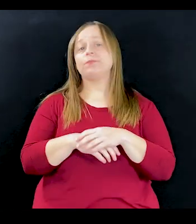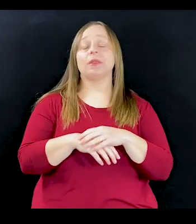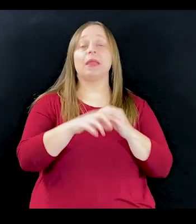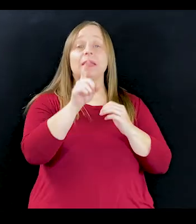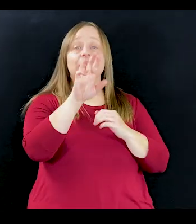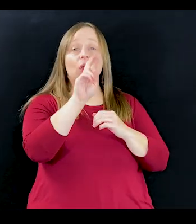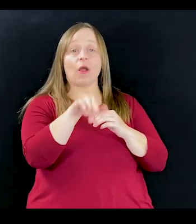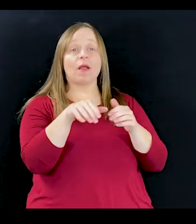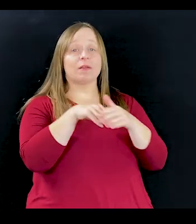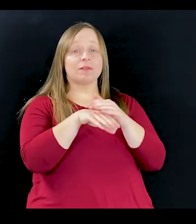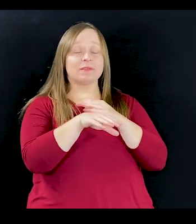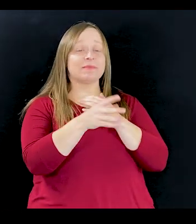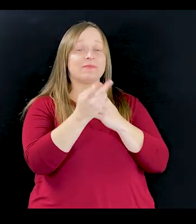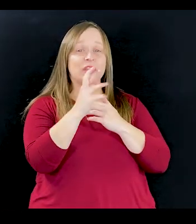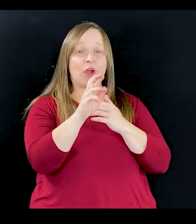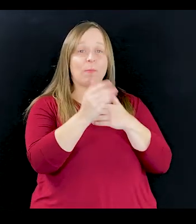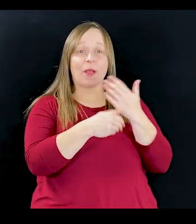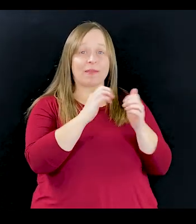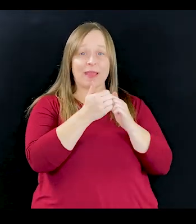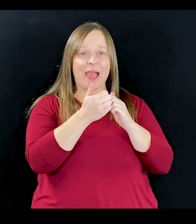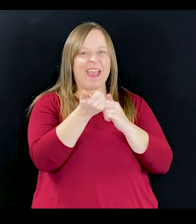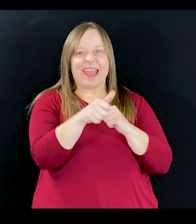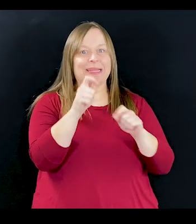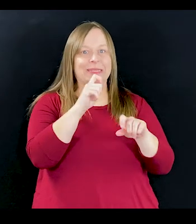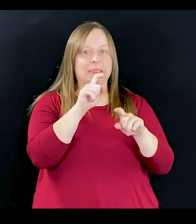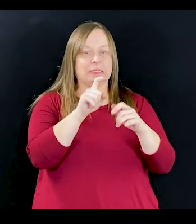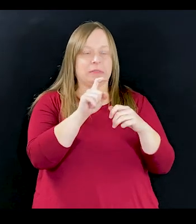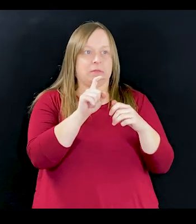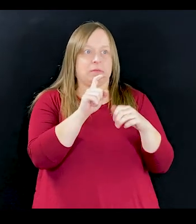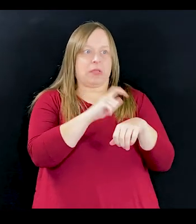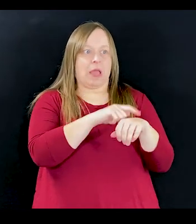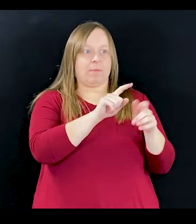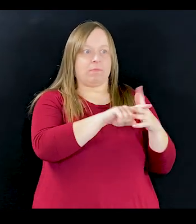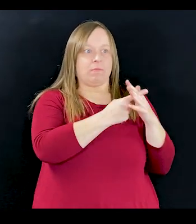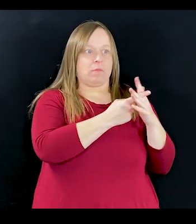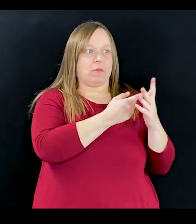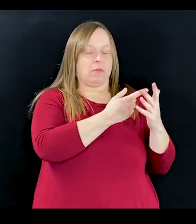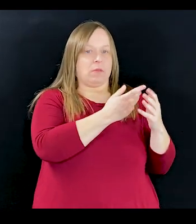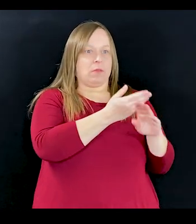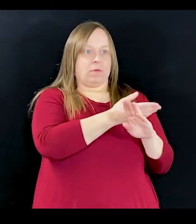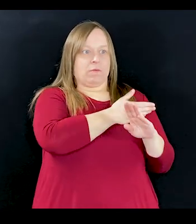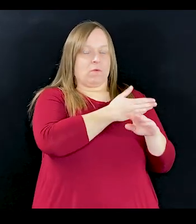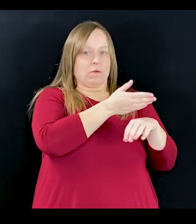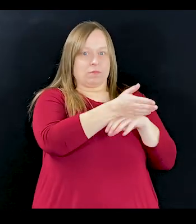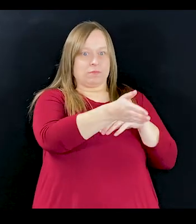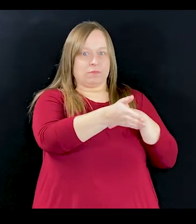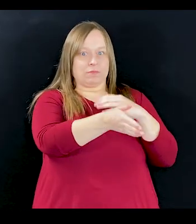So DRNY assists clients of the VR process at any point and this includes before, during, or after their